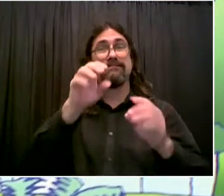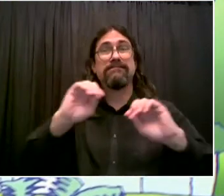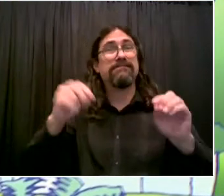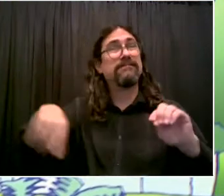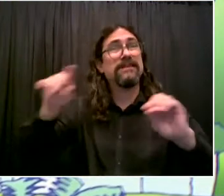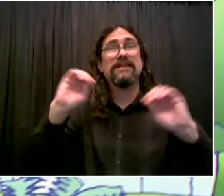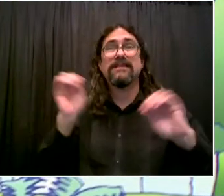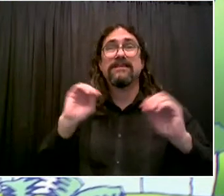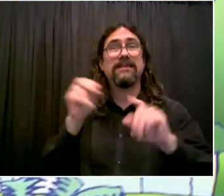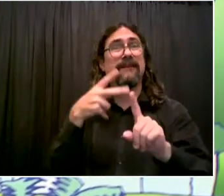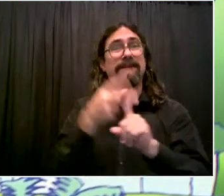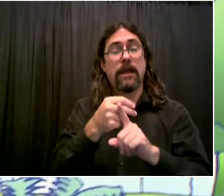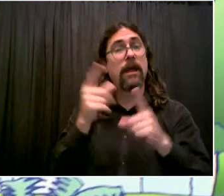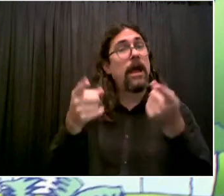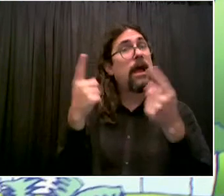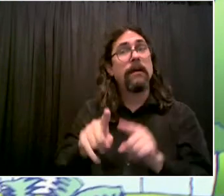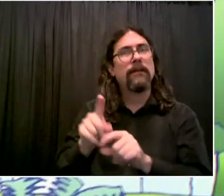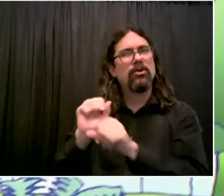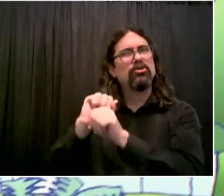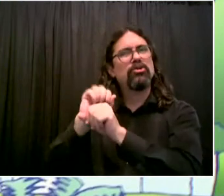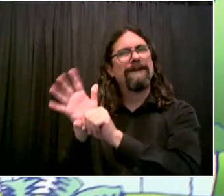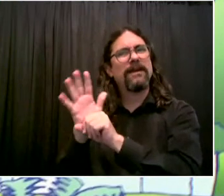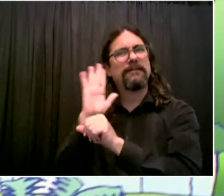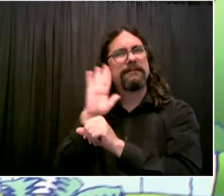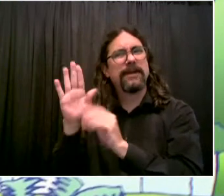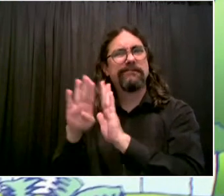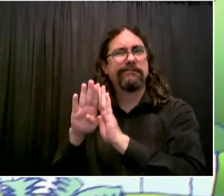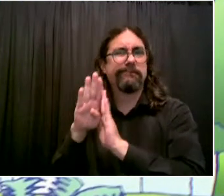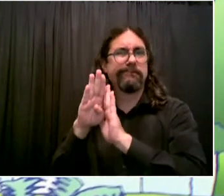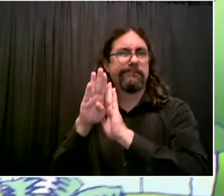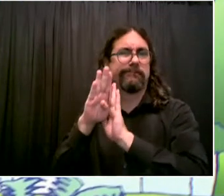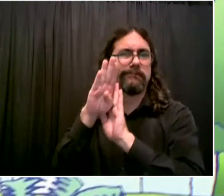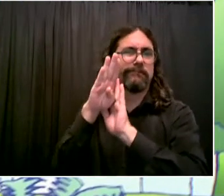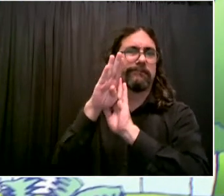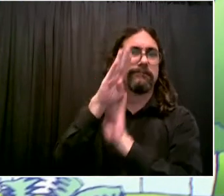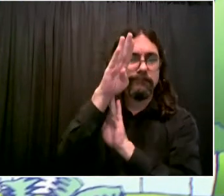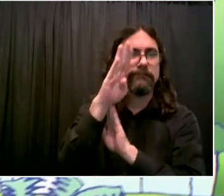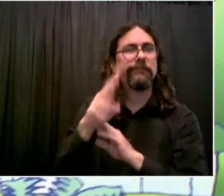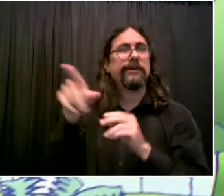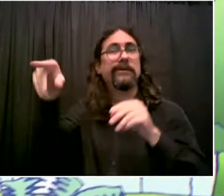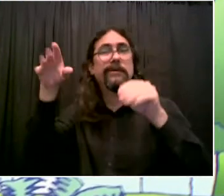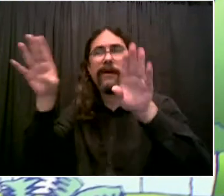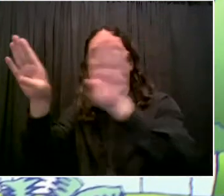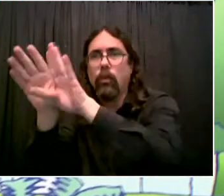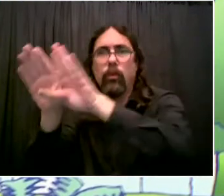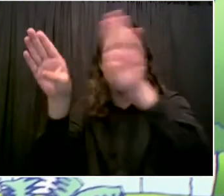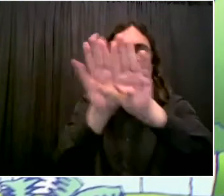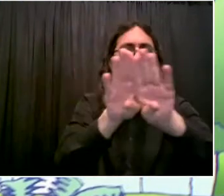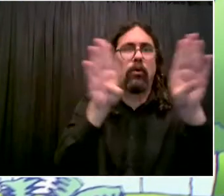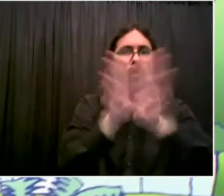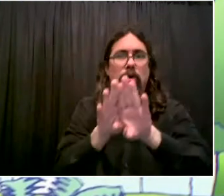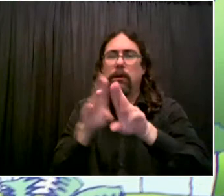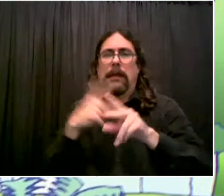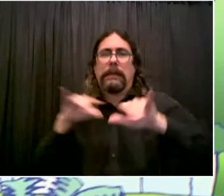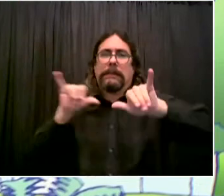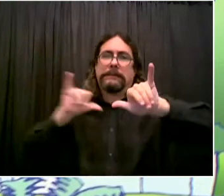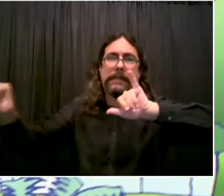ABOUT THE ALTERNATIVE, WITH THE DELTA VARIANT POSING SUCH A THREAT. THE ALTERNATIVE IS TO GO BACKWARDS.